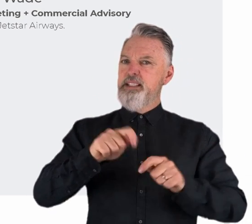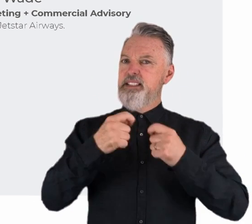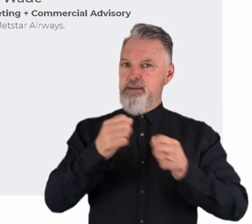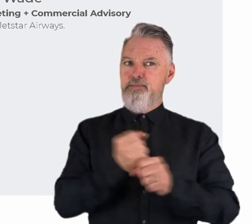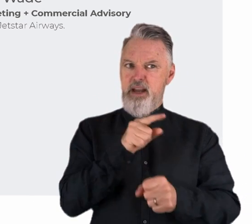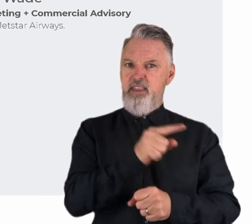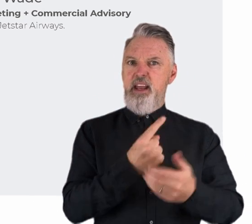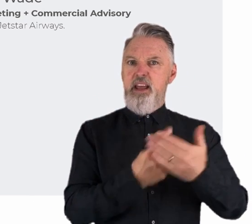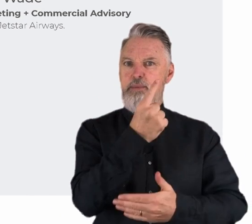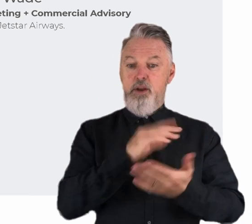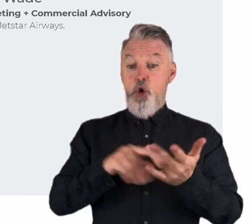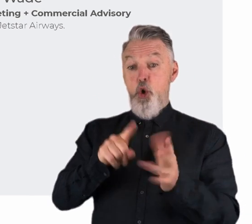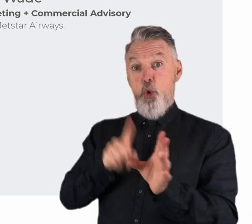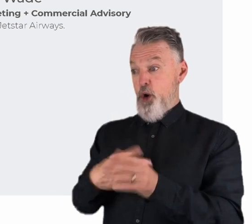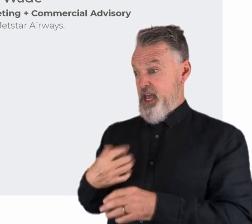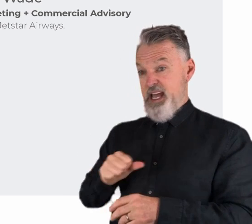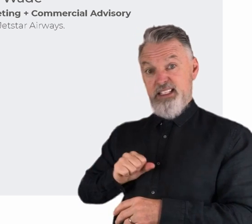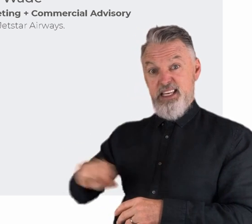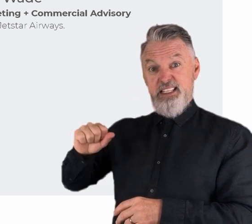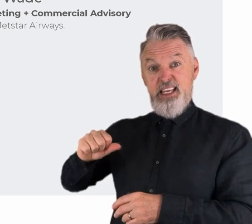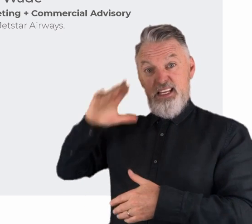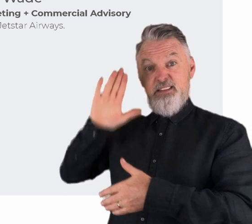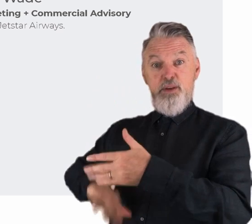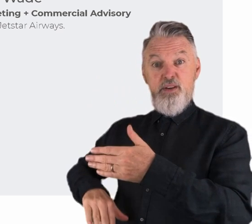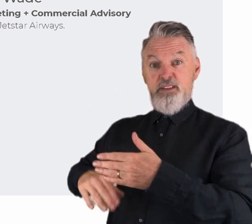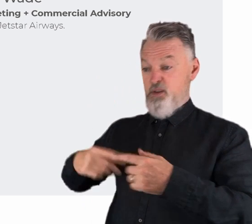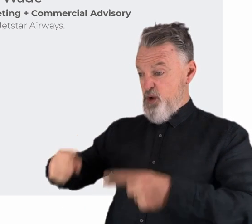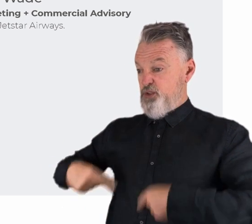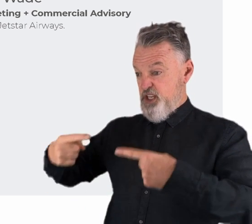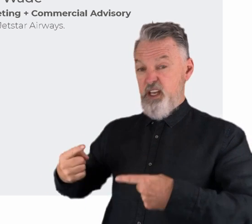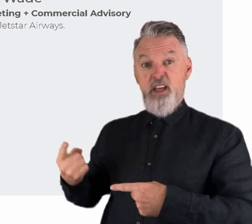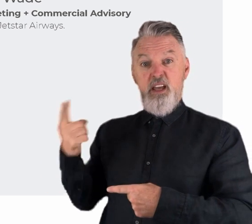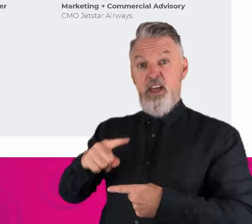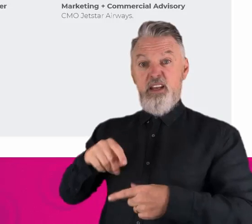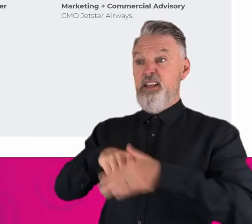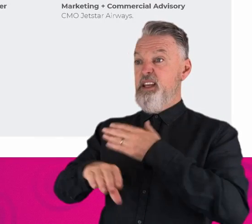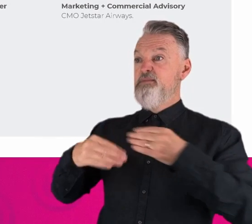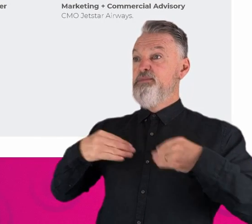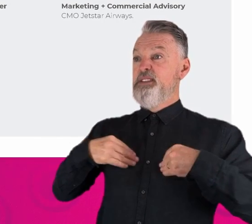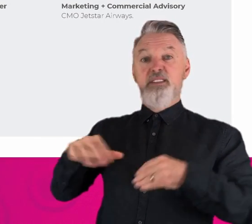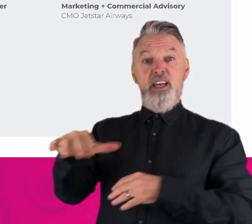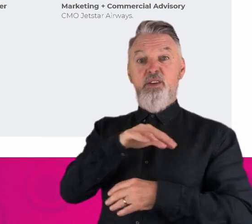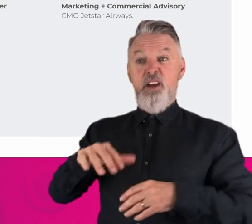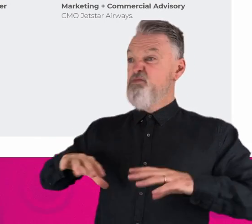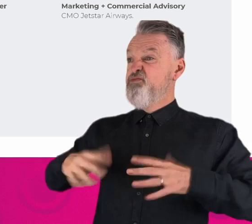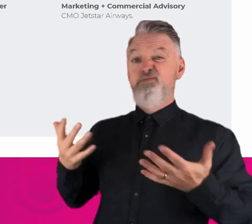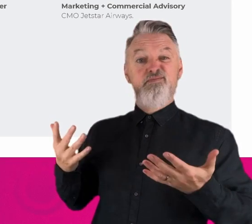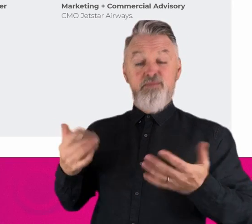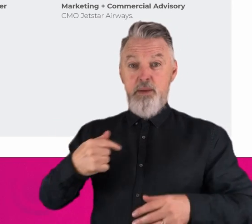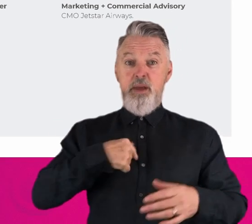Huy brings his lived experience as a wheelchair user and an entrepreneur in the disability space. I'm an industrial designer and mechanical engineer,